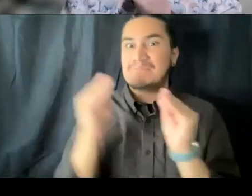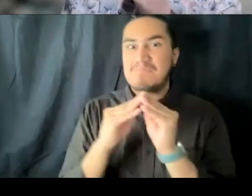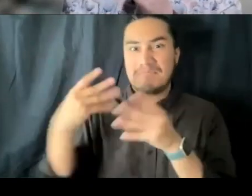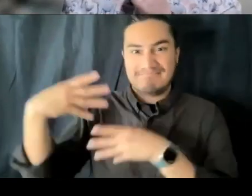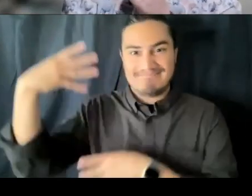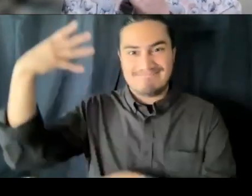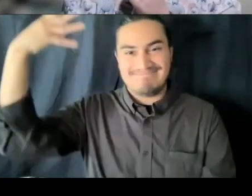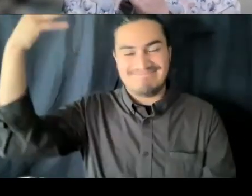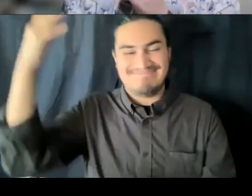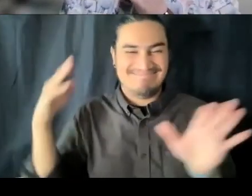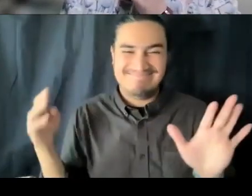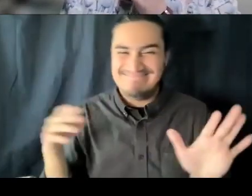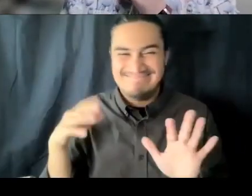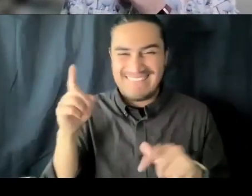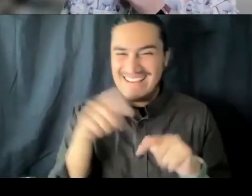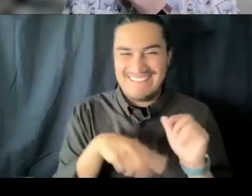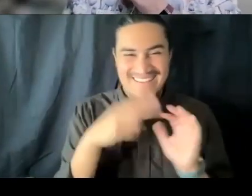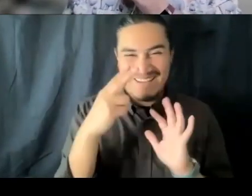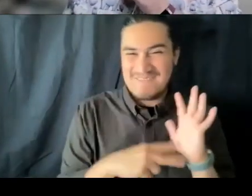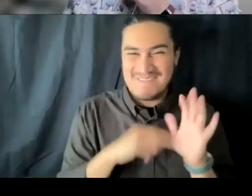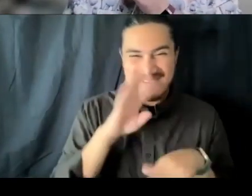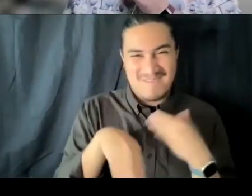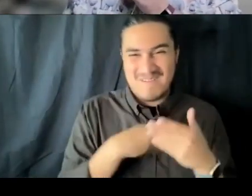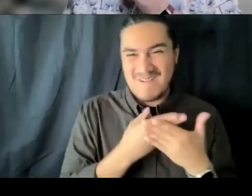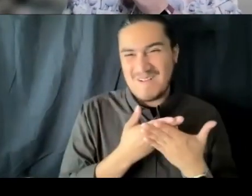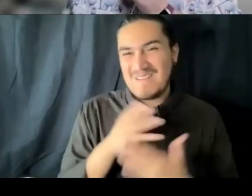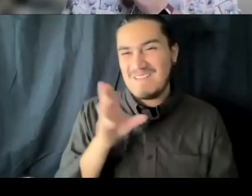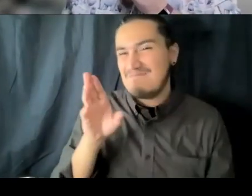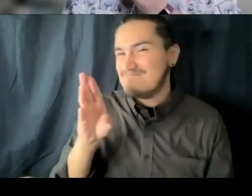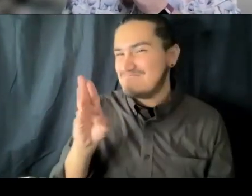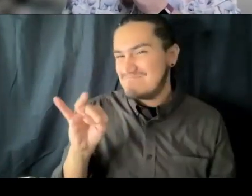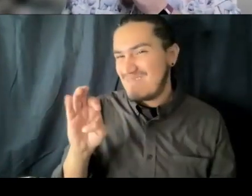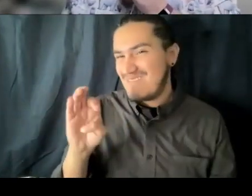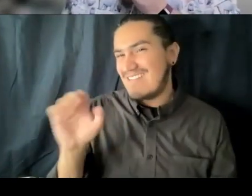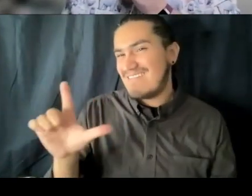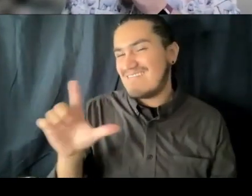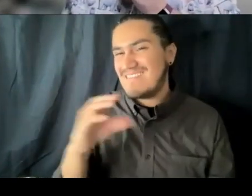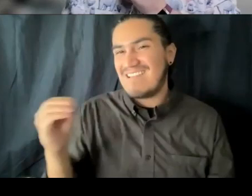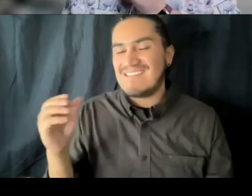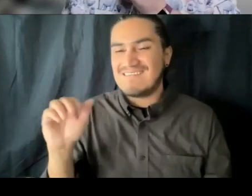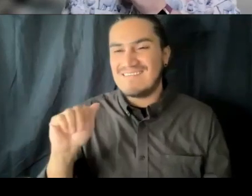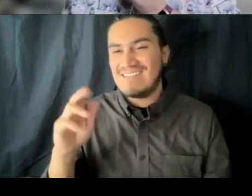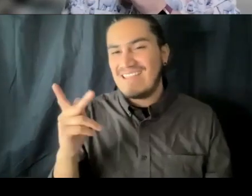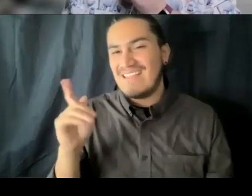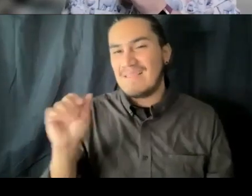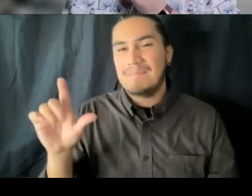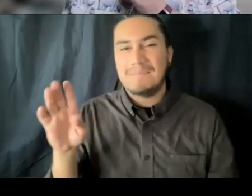I'm not gonna read through all of these. Michael and Caleb, if there are ones that you really wanna highlight,